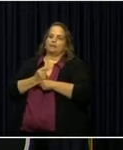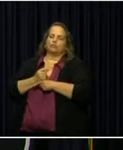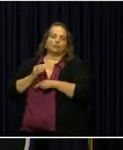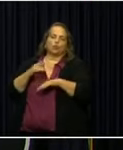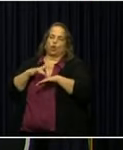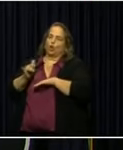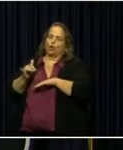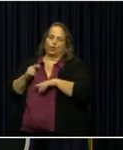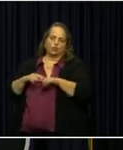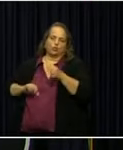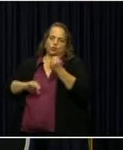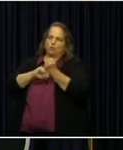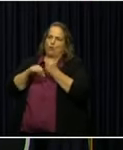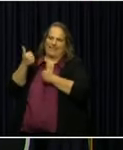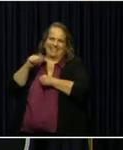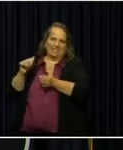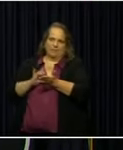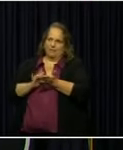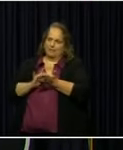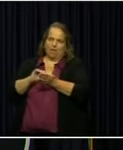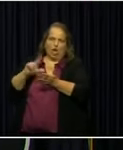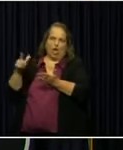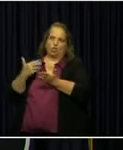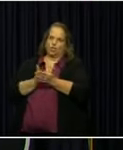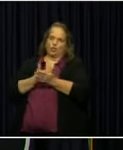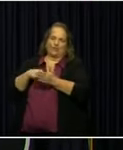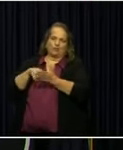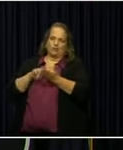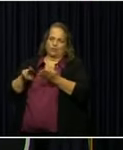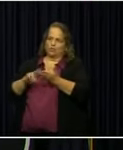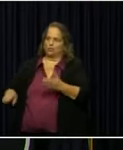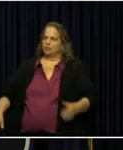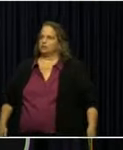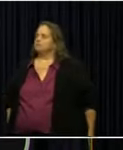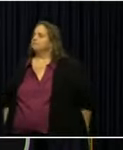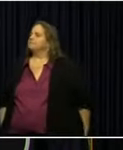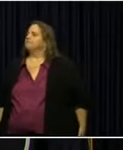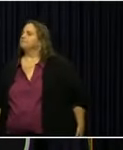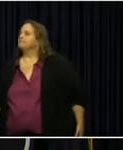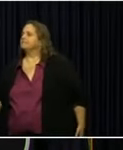WE'D BE IN A DIFFERENT PLACE.